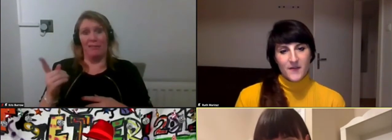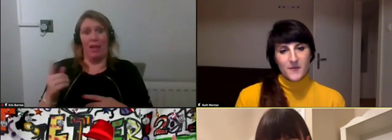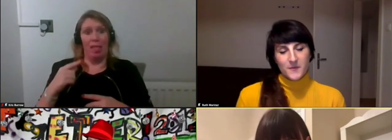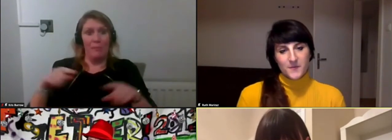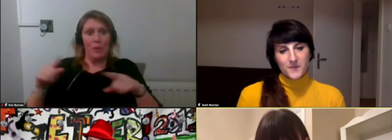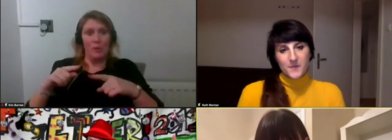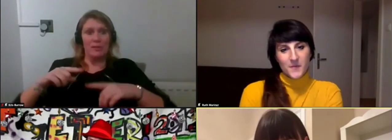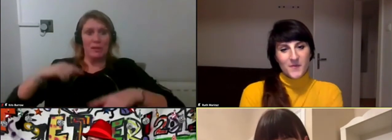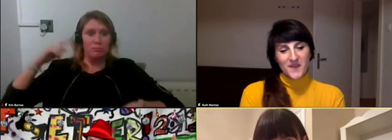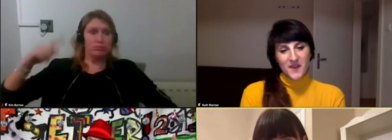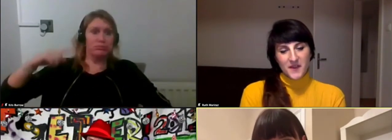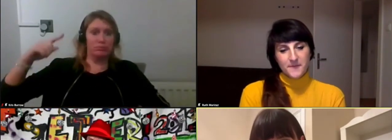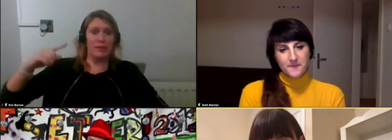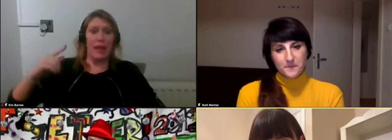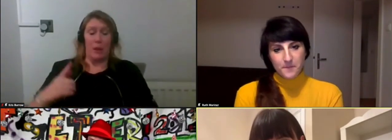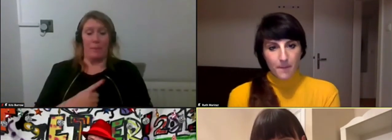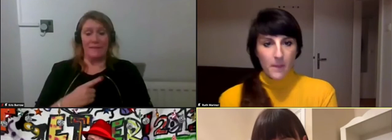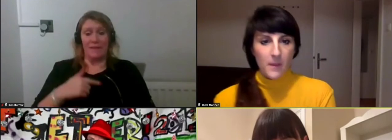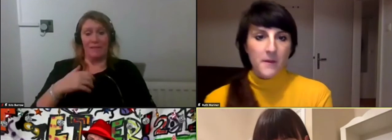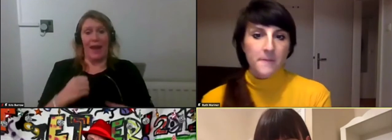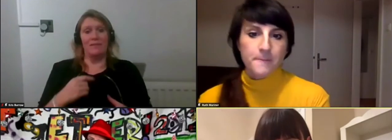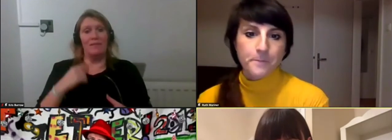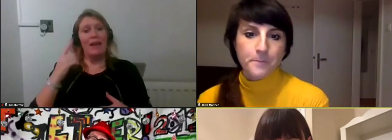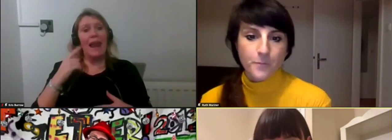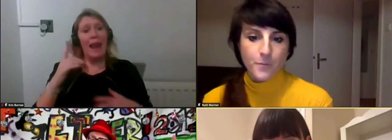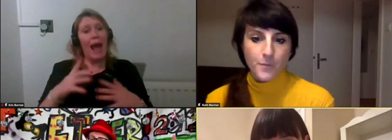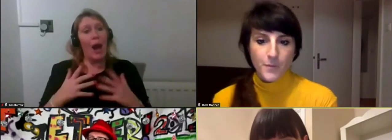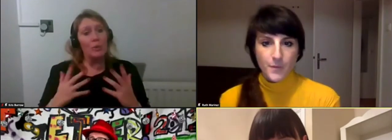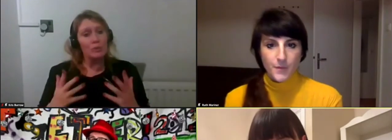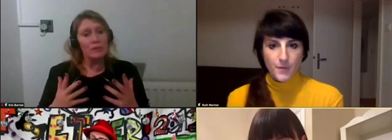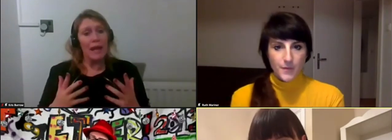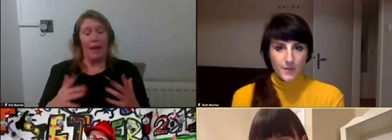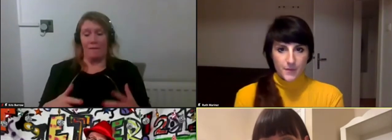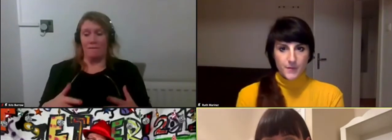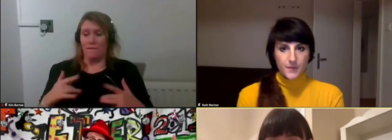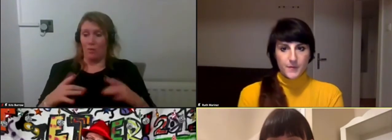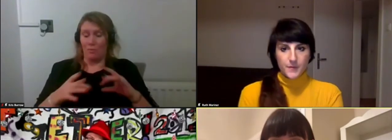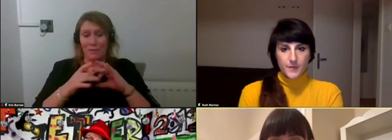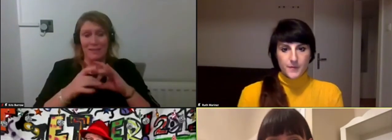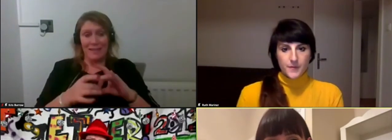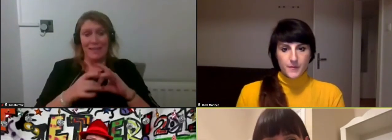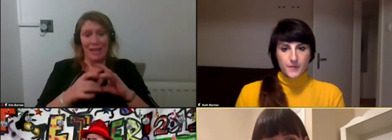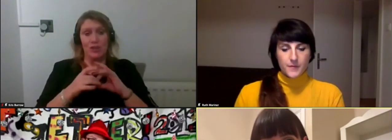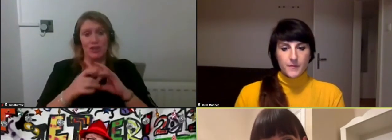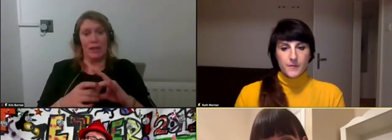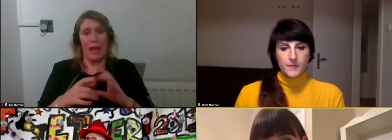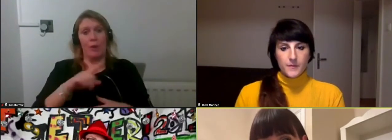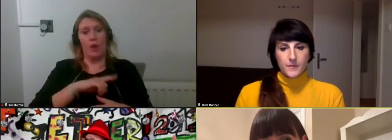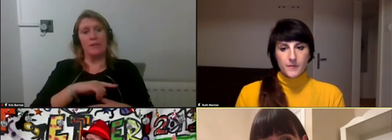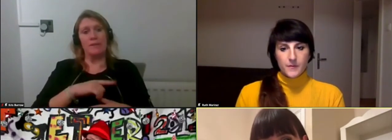and loud and I found it very engaging indeed, I think for me, because I'm a visual person as well, that's where the